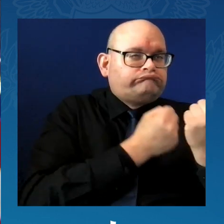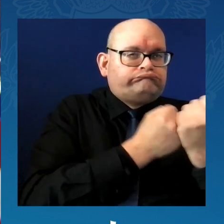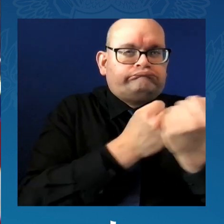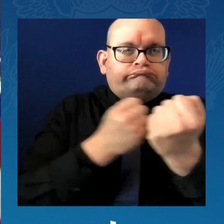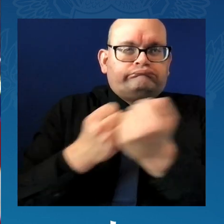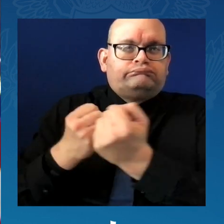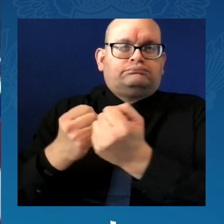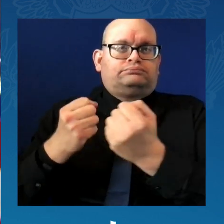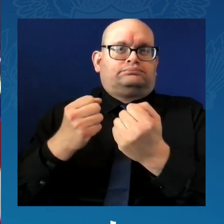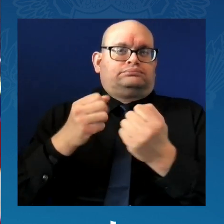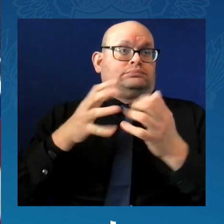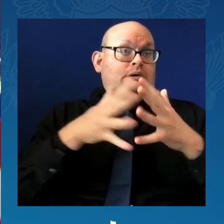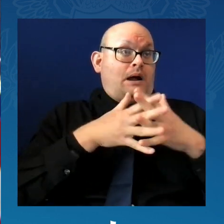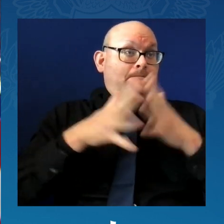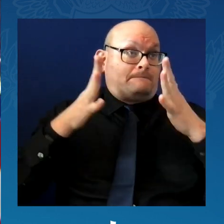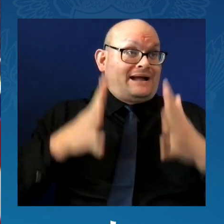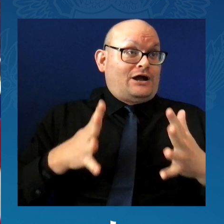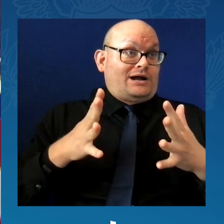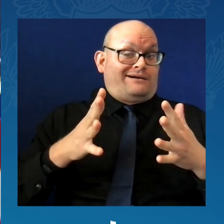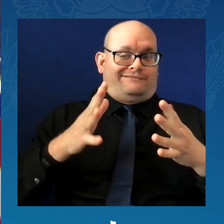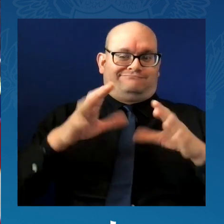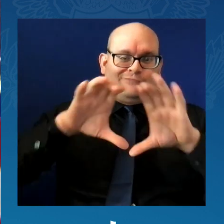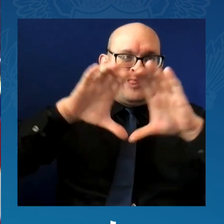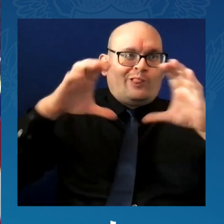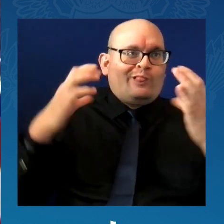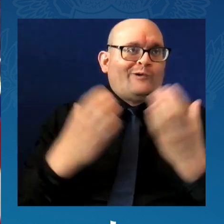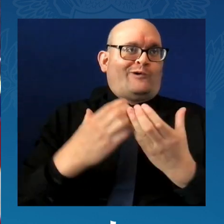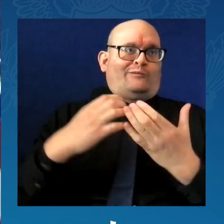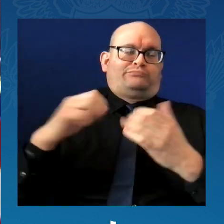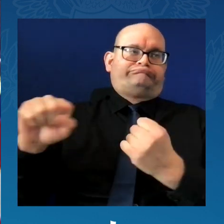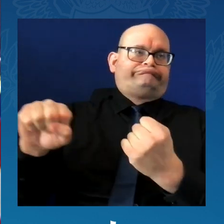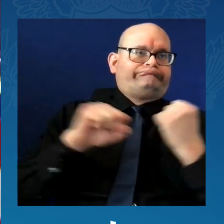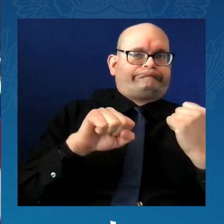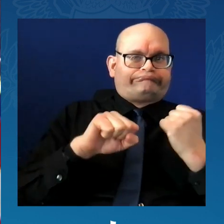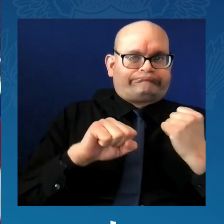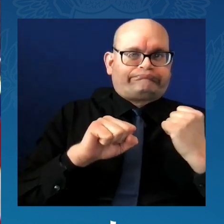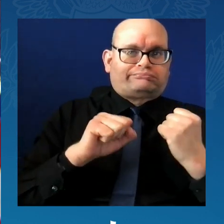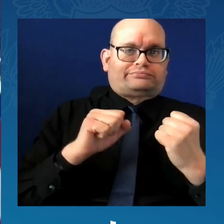such as our innovation and our industrial capacity.